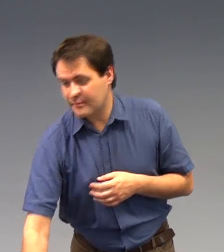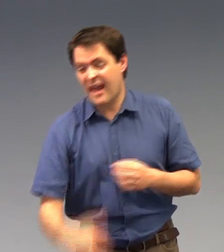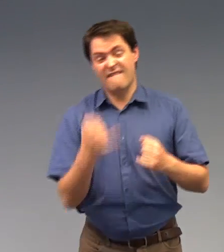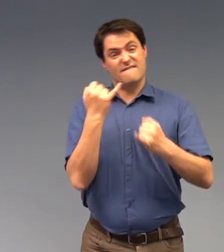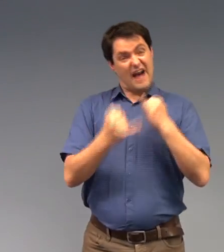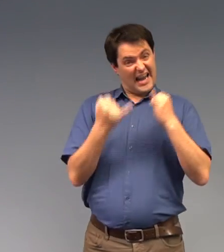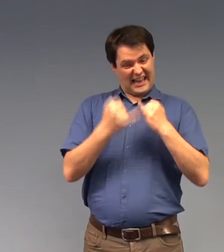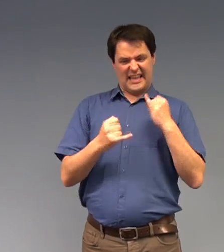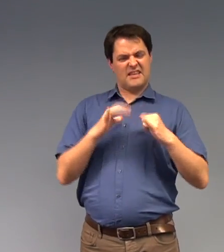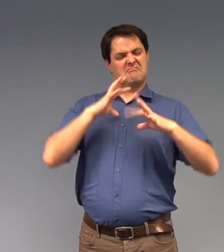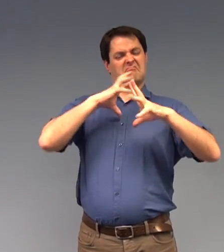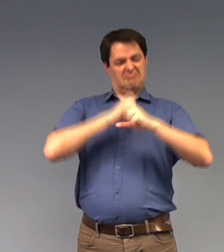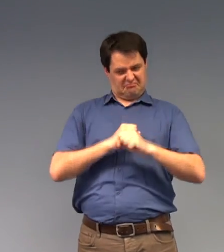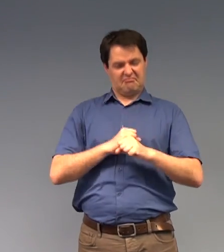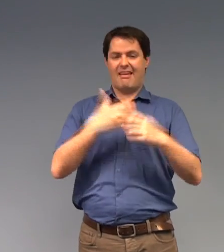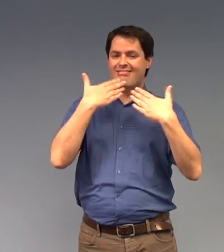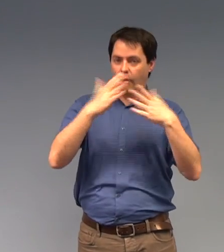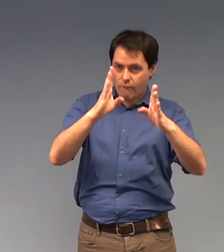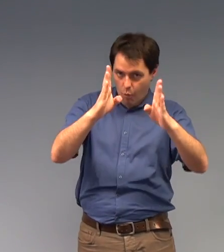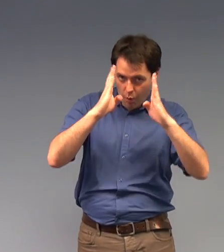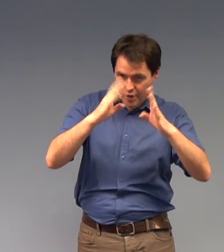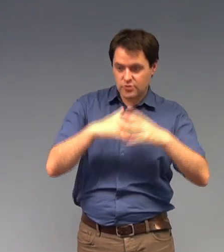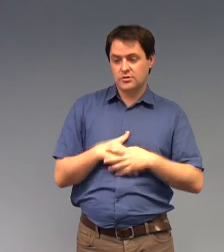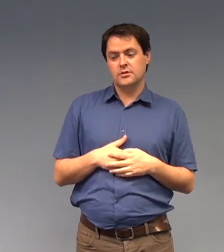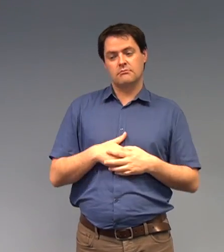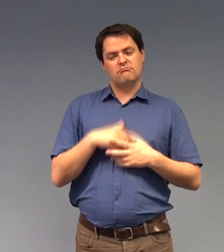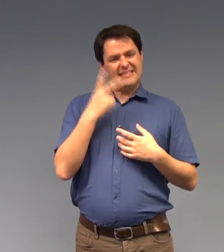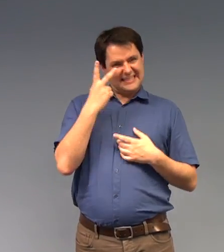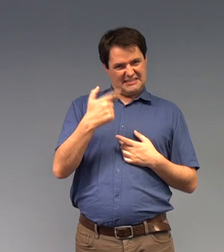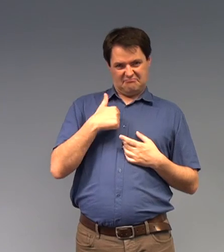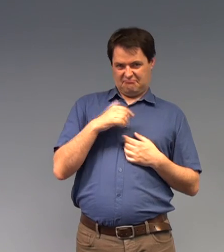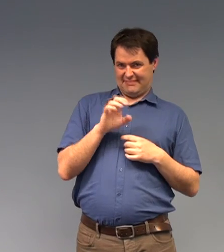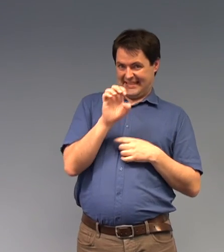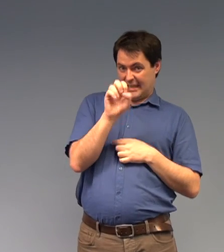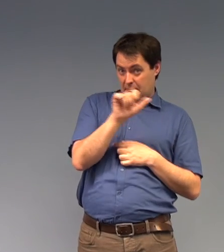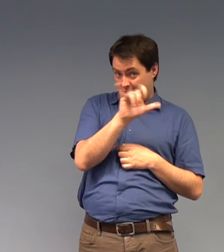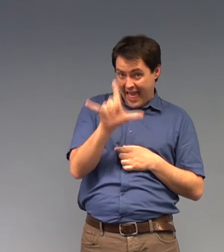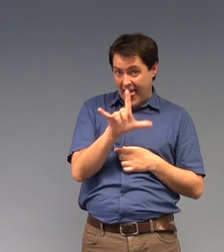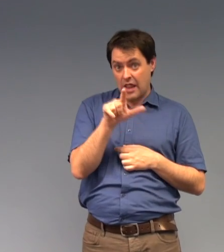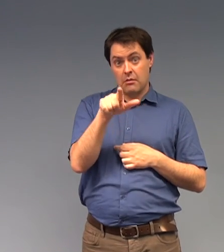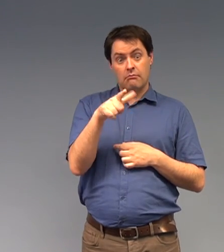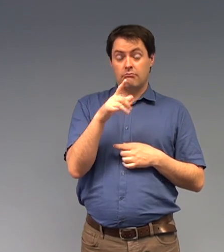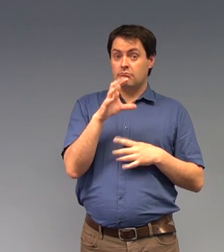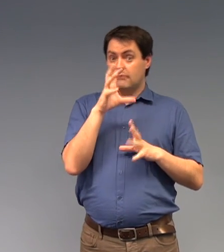about some of the things I've talked about. And, finally, thank you very much for your attention.